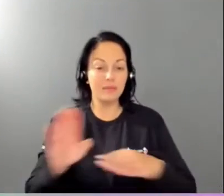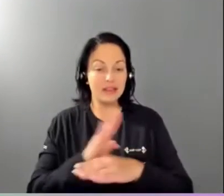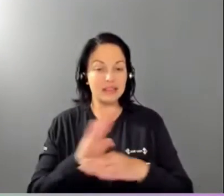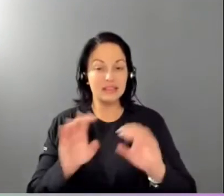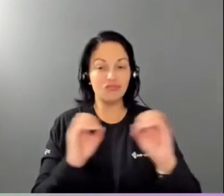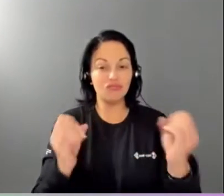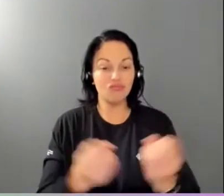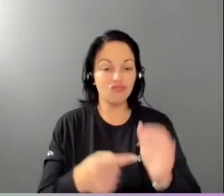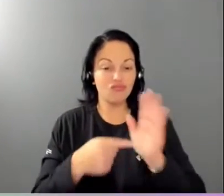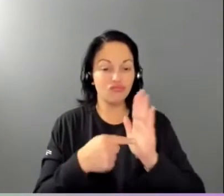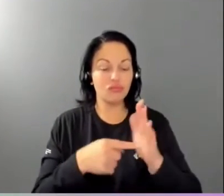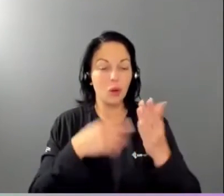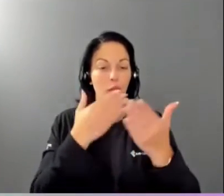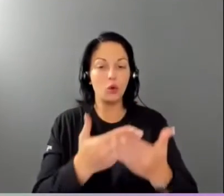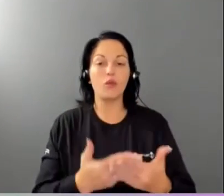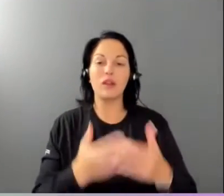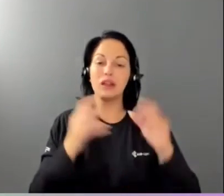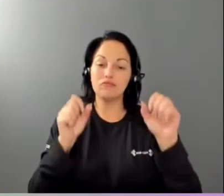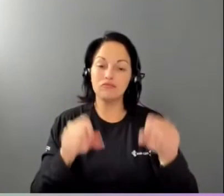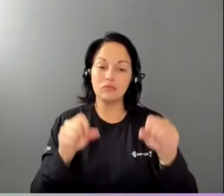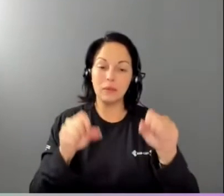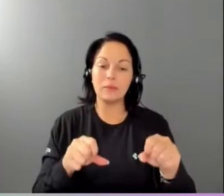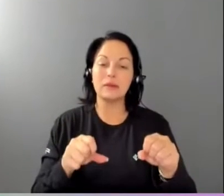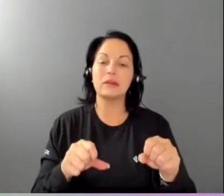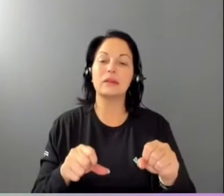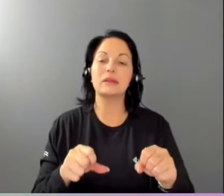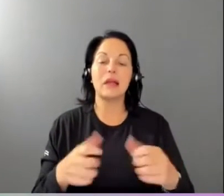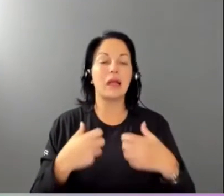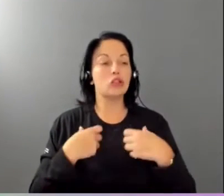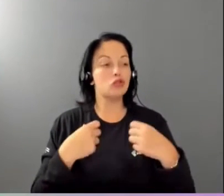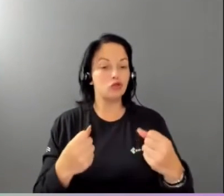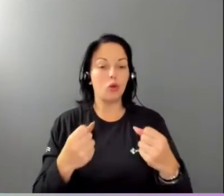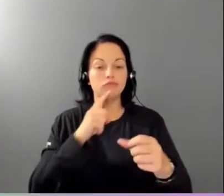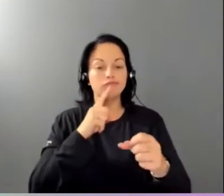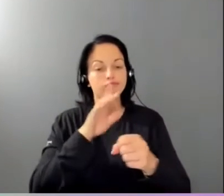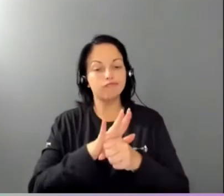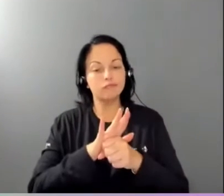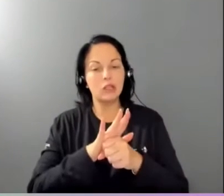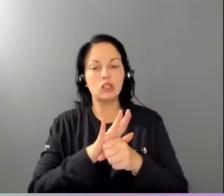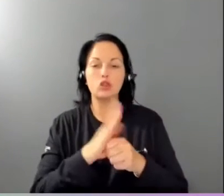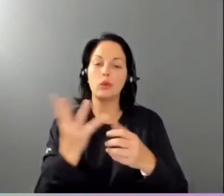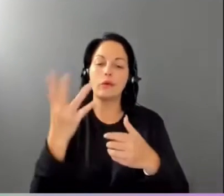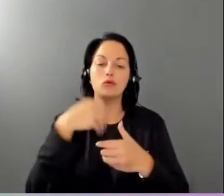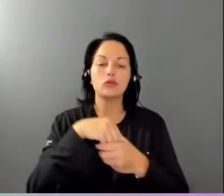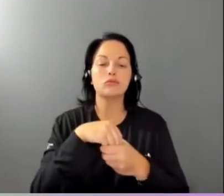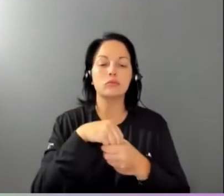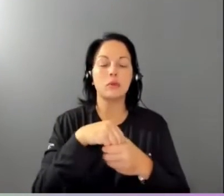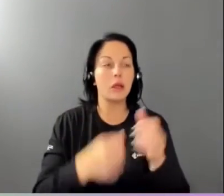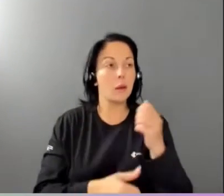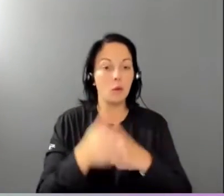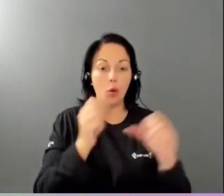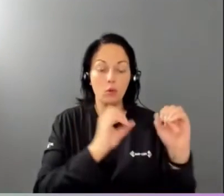more reactive stage, right. This is where our companies and organizations start to begin to demonstrate their